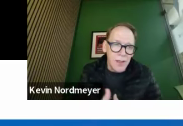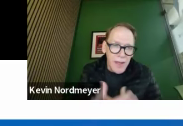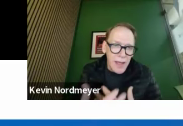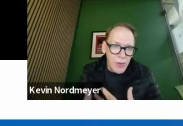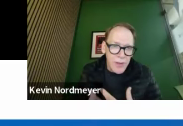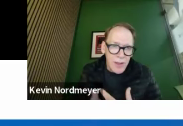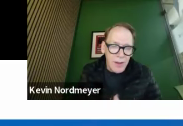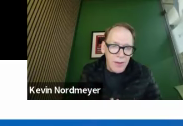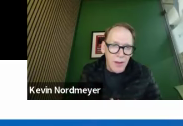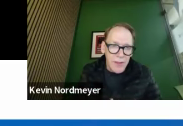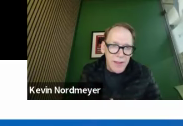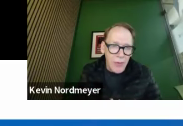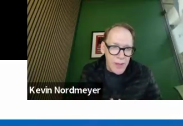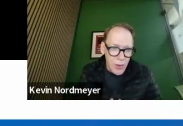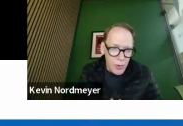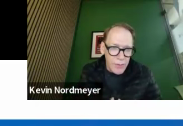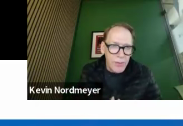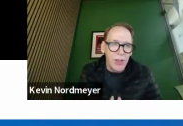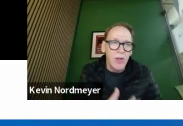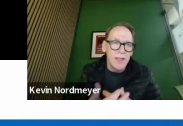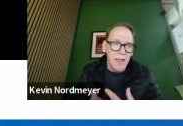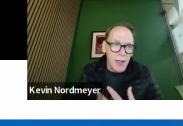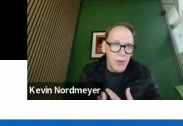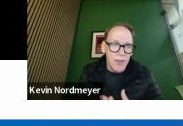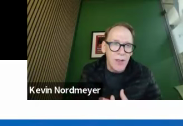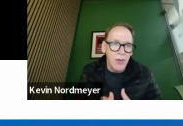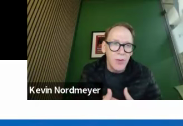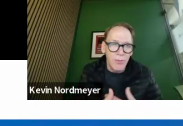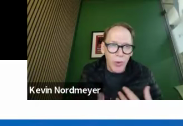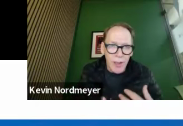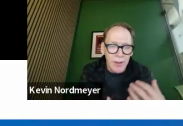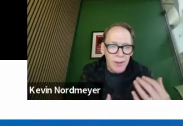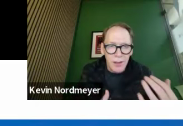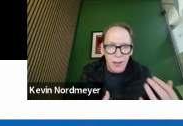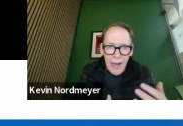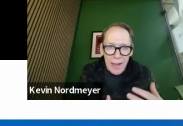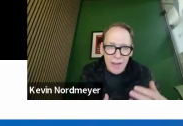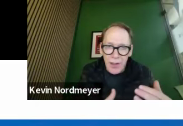The entrance on the southeast corner of the building. You can see the entrance here with the brick glass